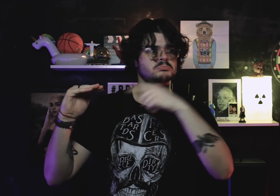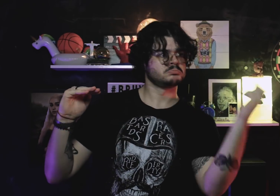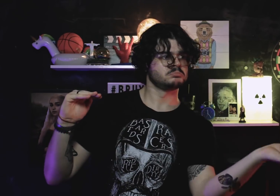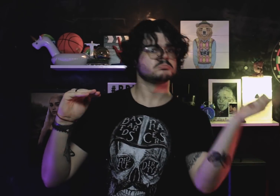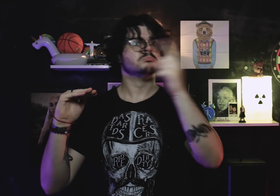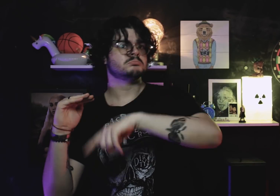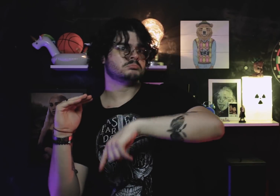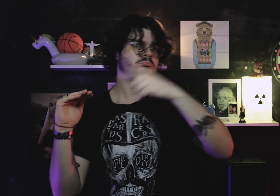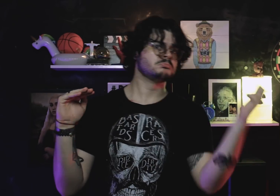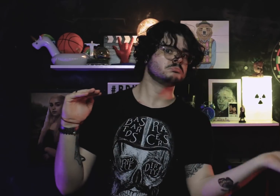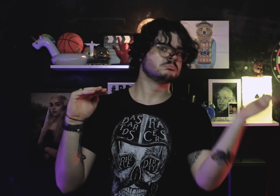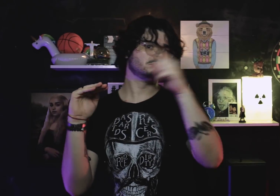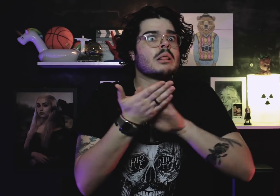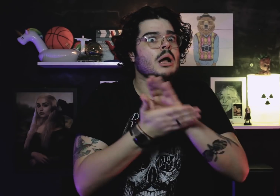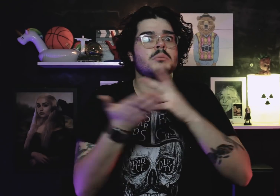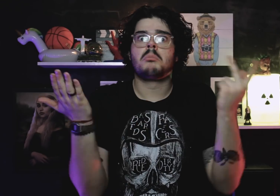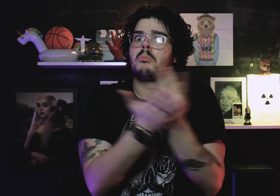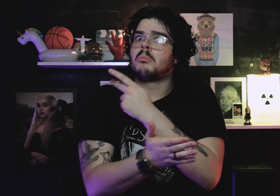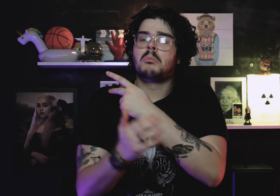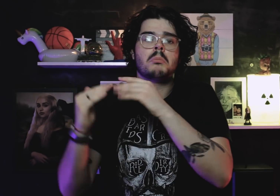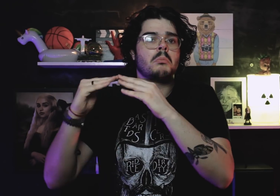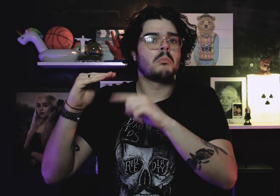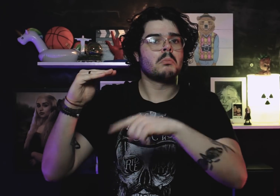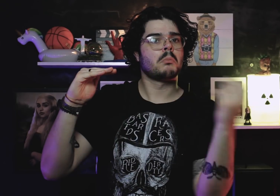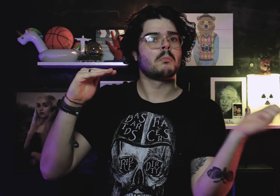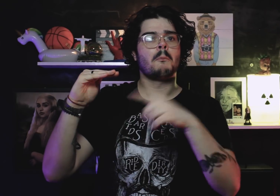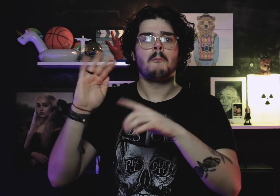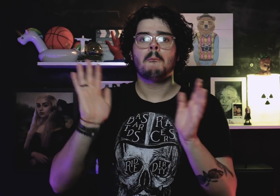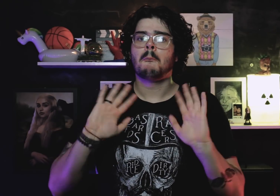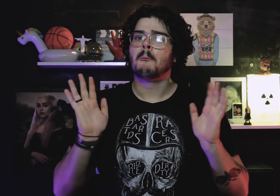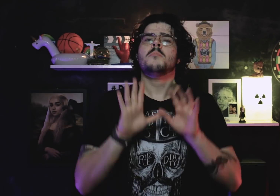but he always came back to the city and nothing happened to him.